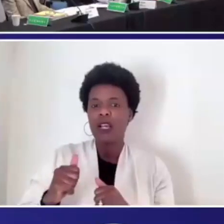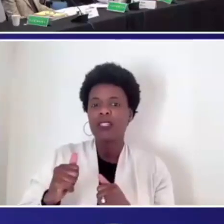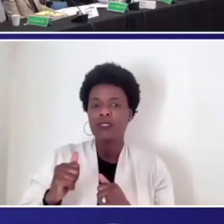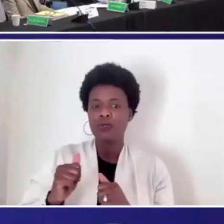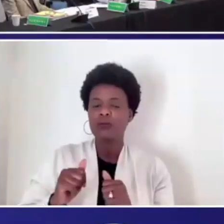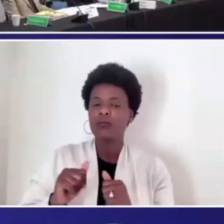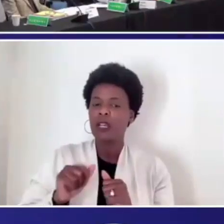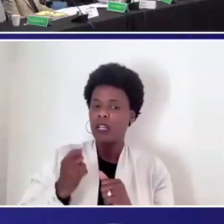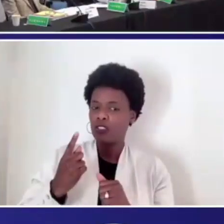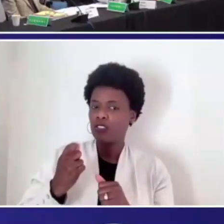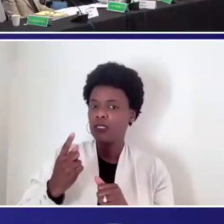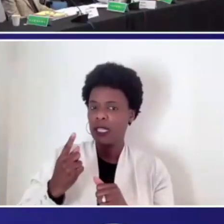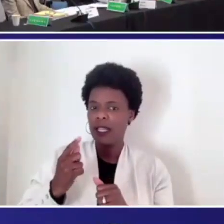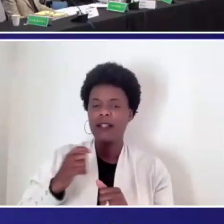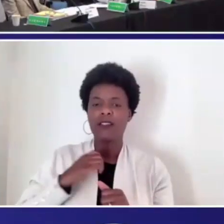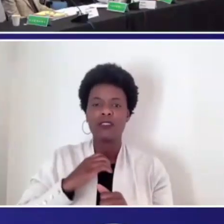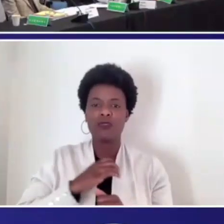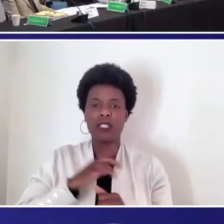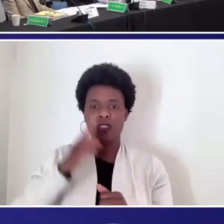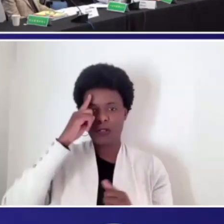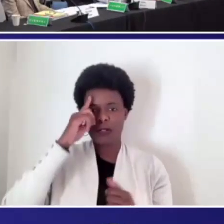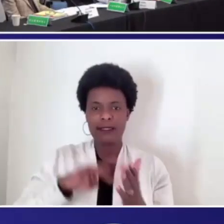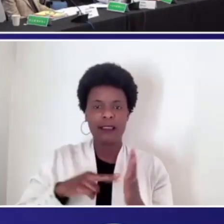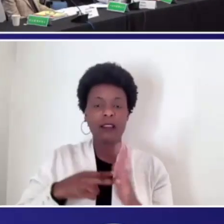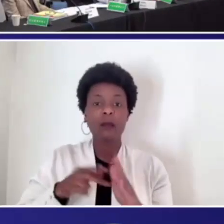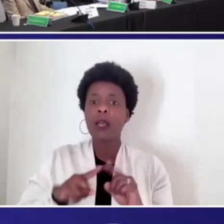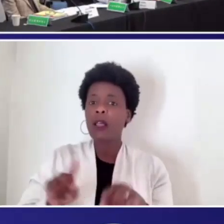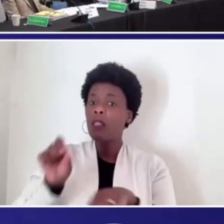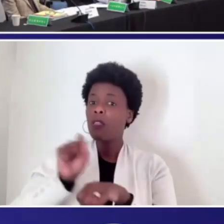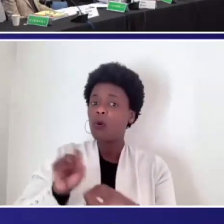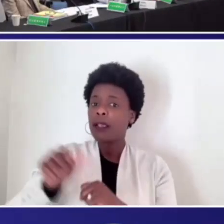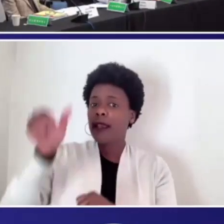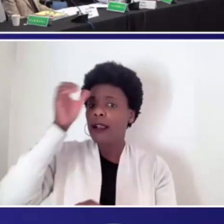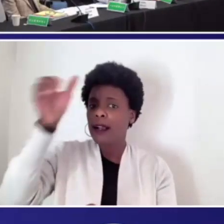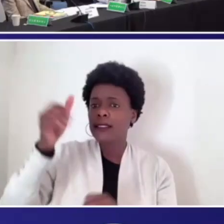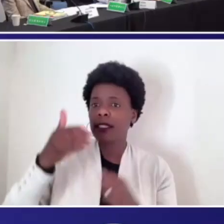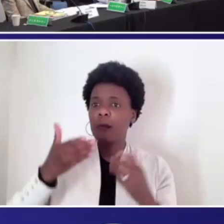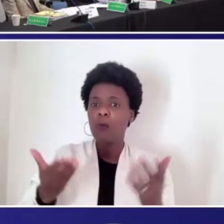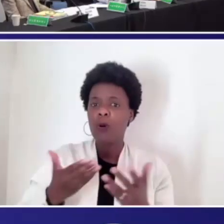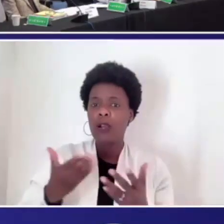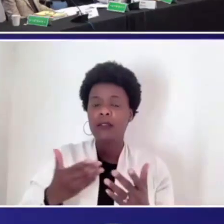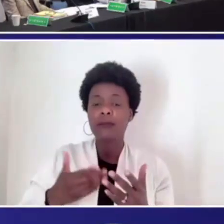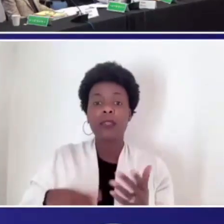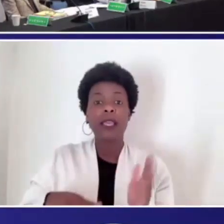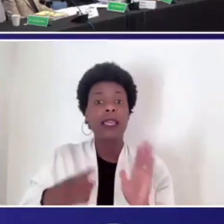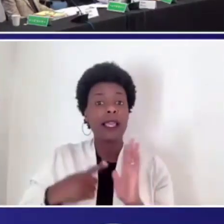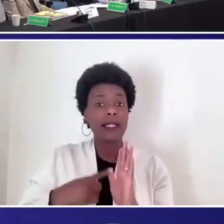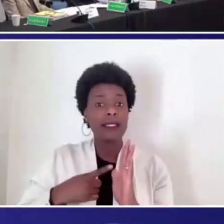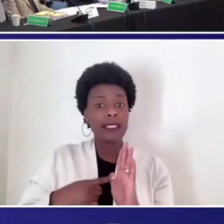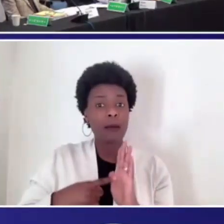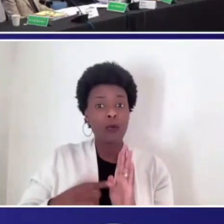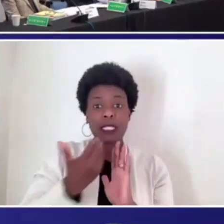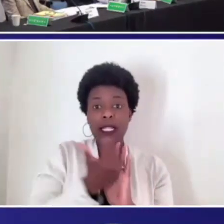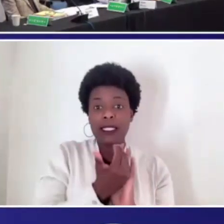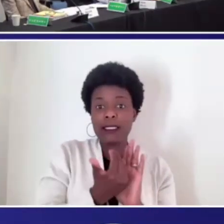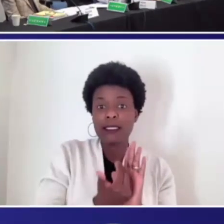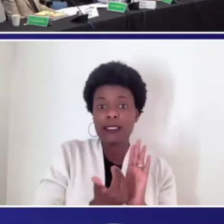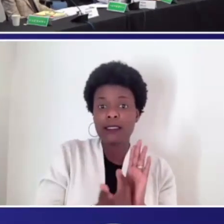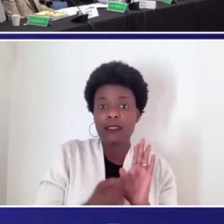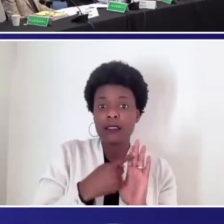the working concept is that we should take the examples listed and find substantially